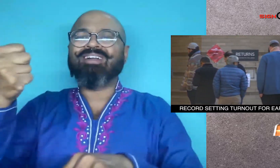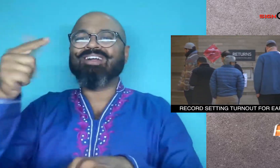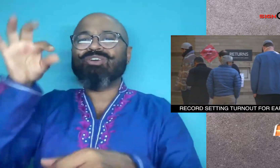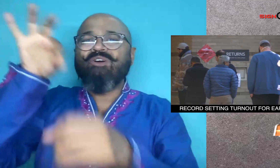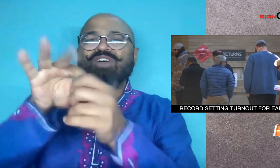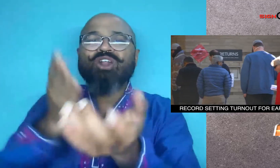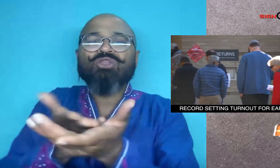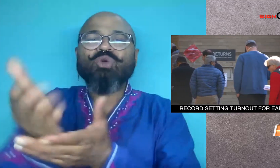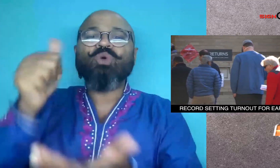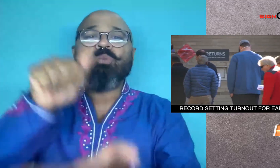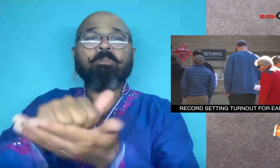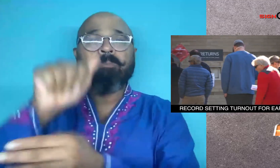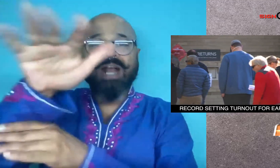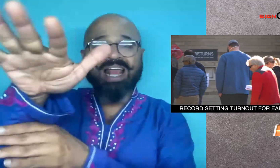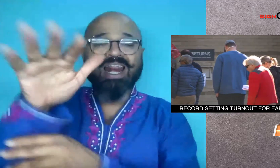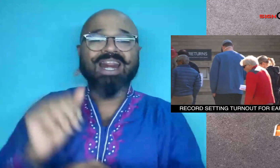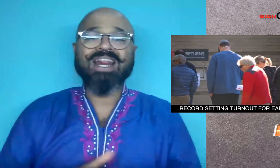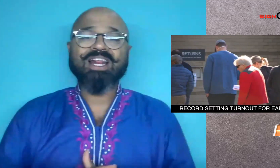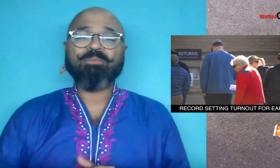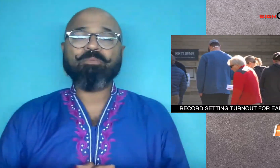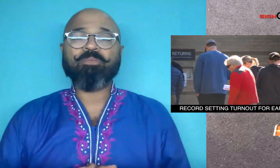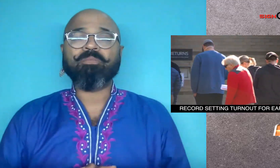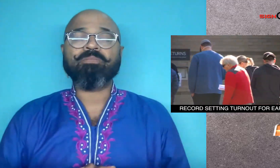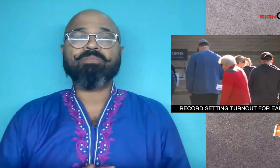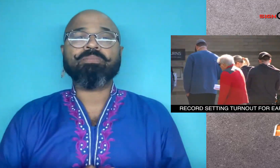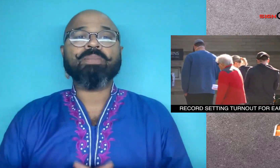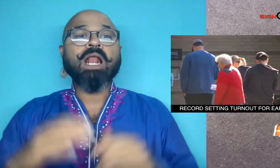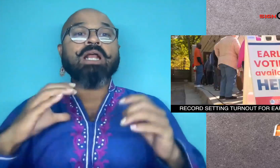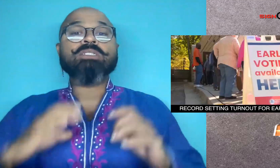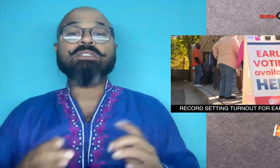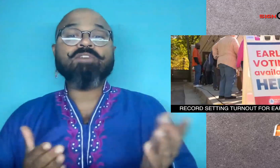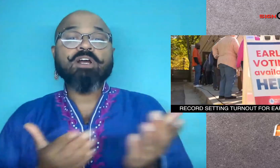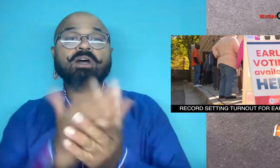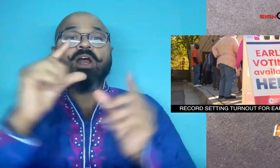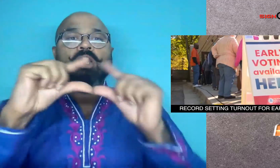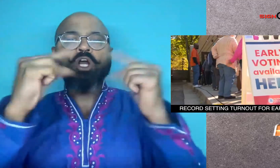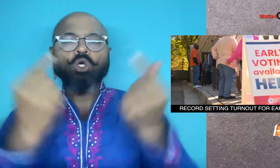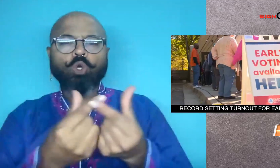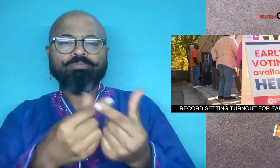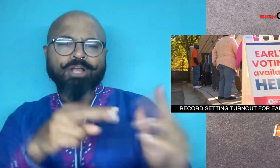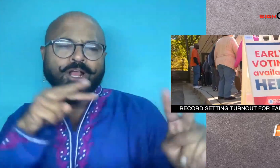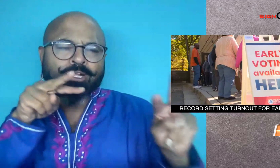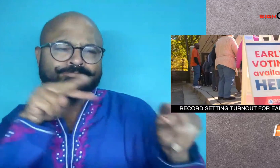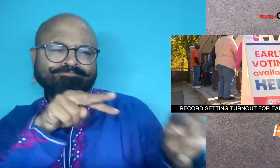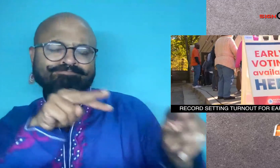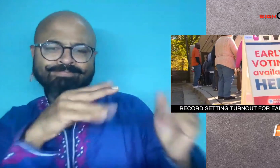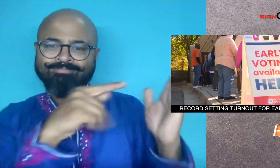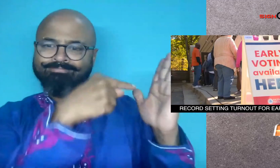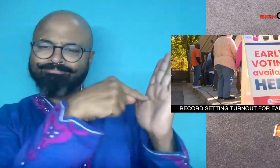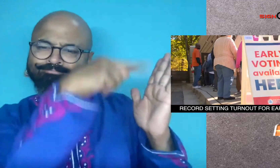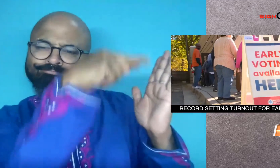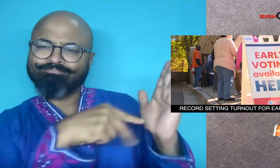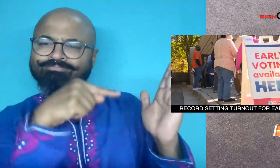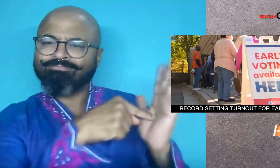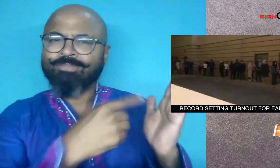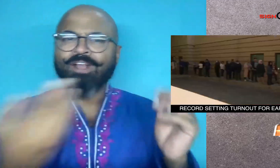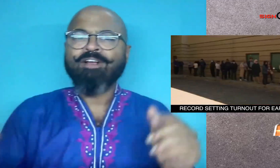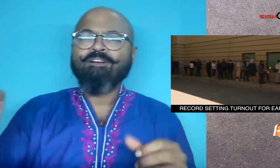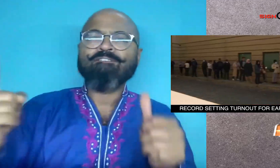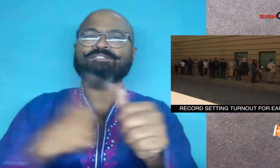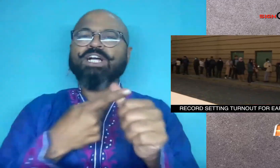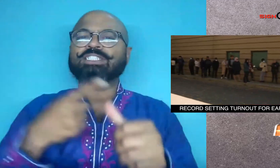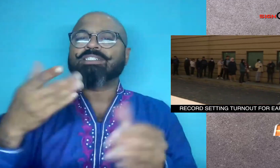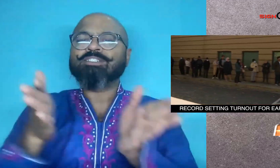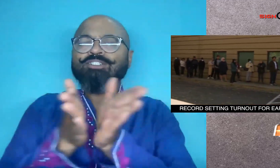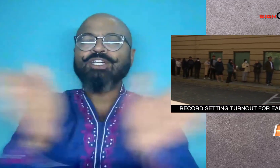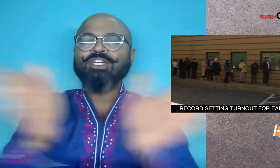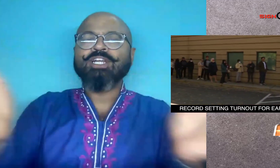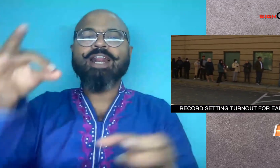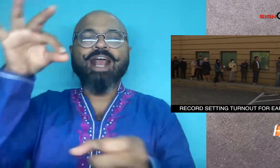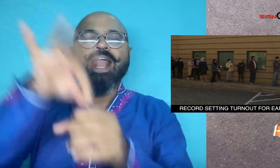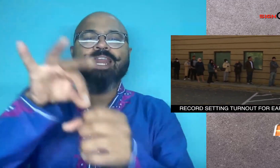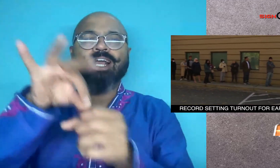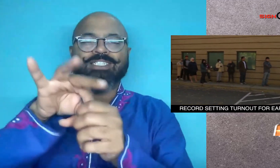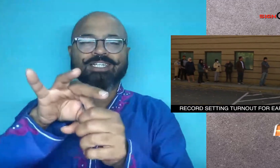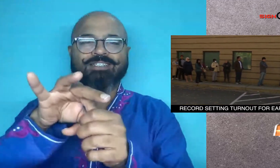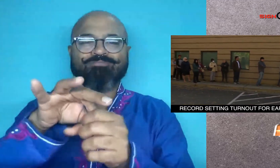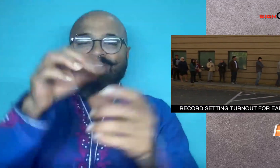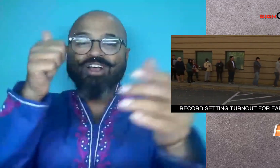law makes it harder to vote through the mail Civil rights groups are paying close attention